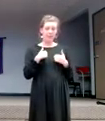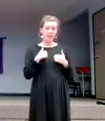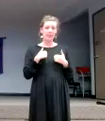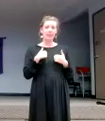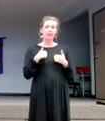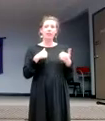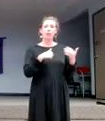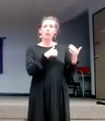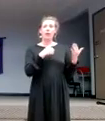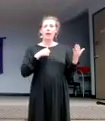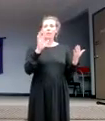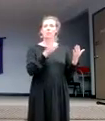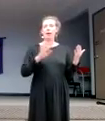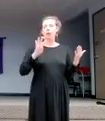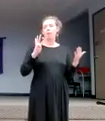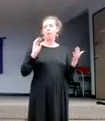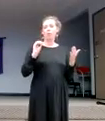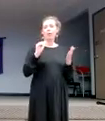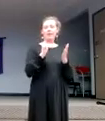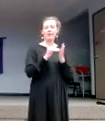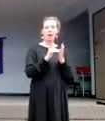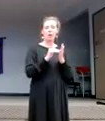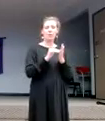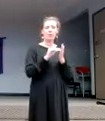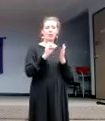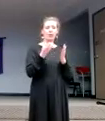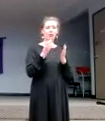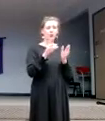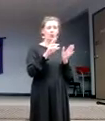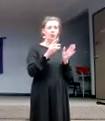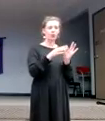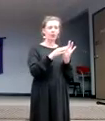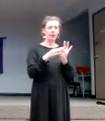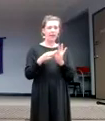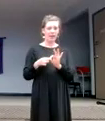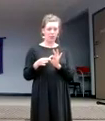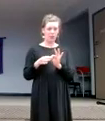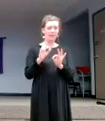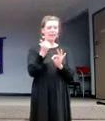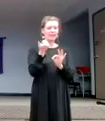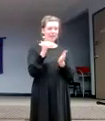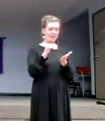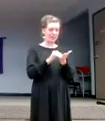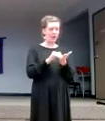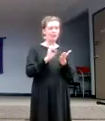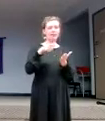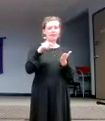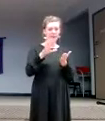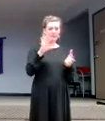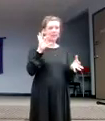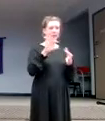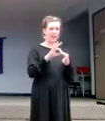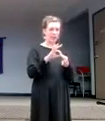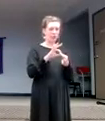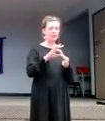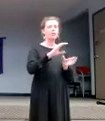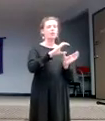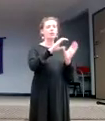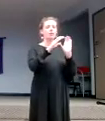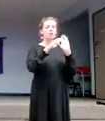have about 40,000 sewer connections and 10,000 septic connections. Conversion, as you all